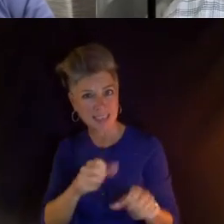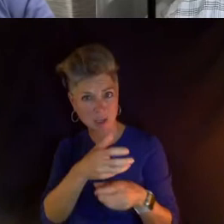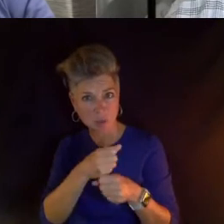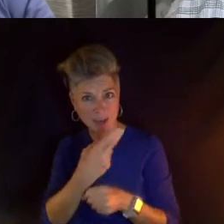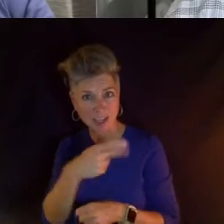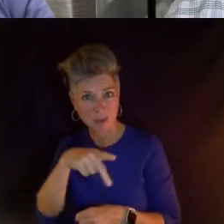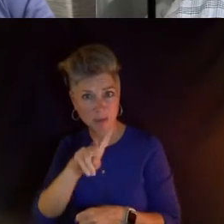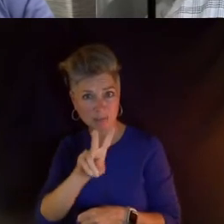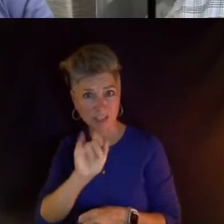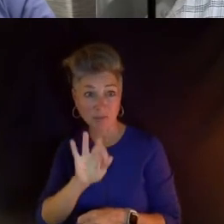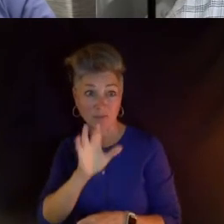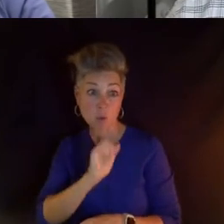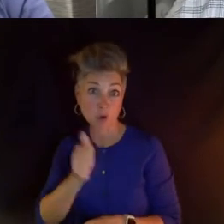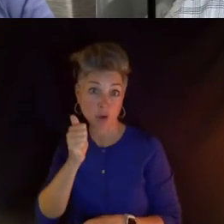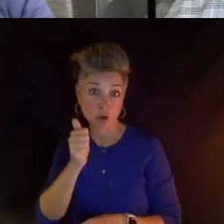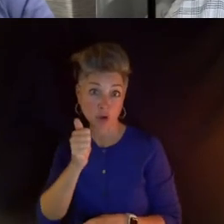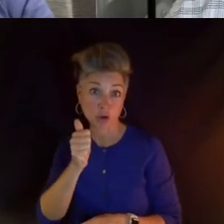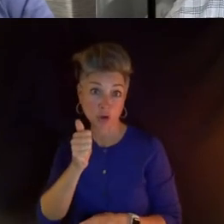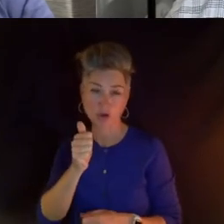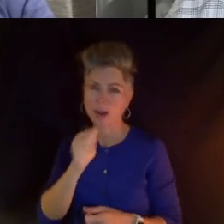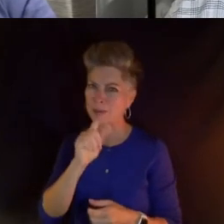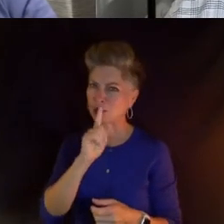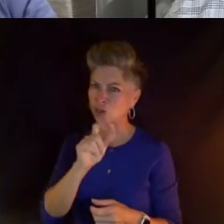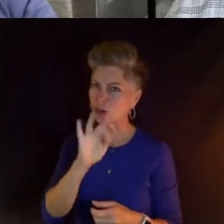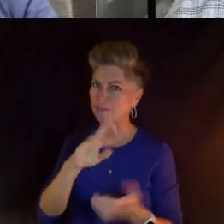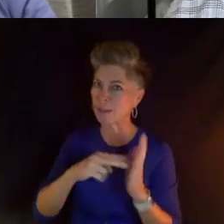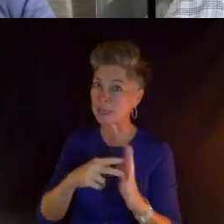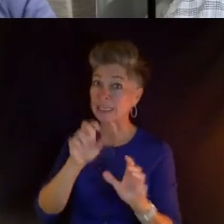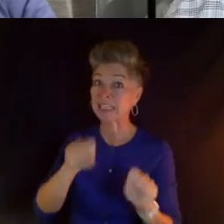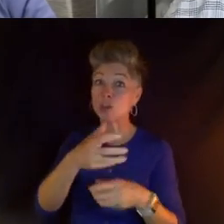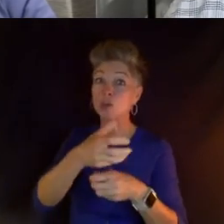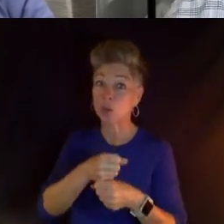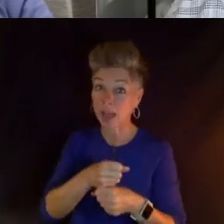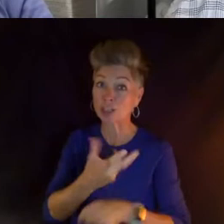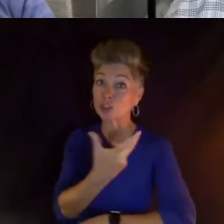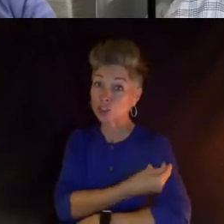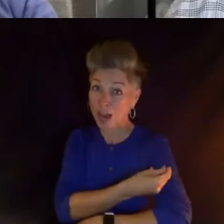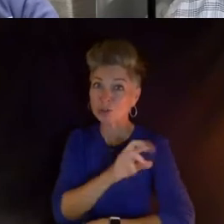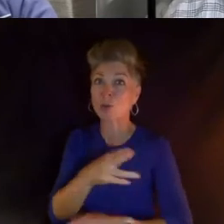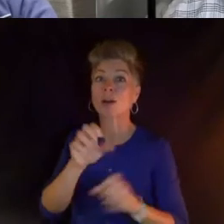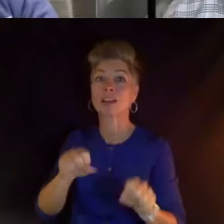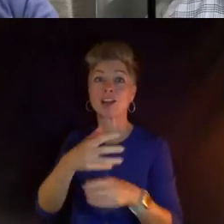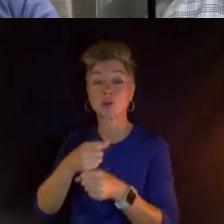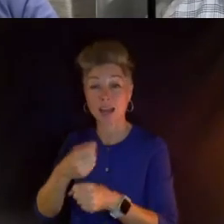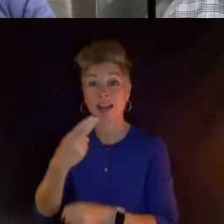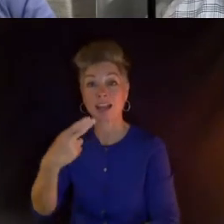So I'm not sure if it's about can you get the series of shots or can you get HPV if you're older? I love talking about this.